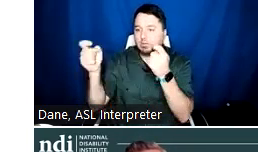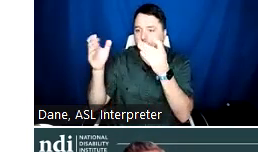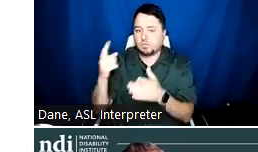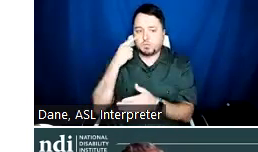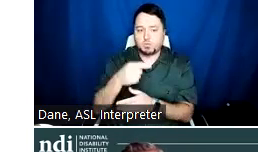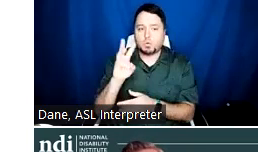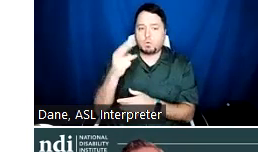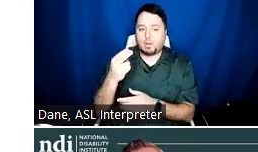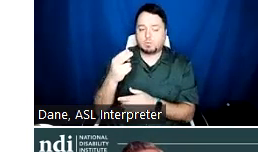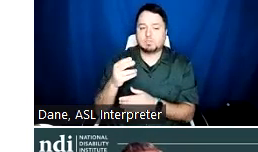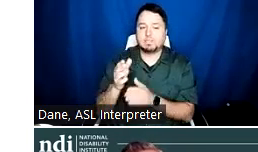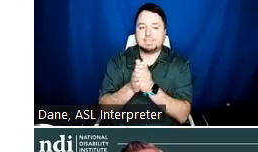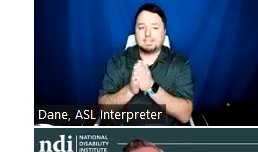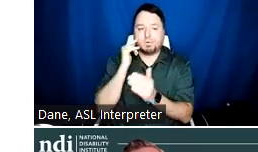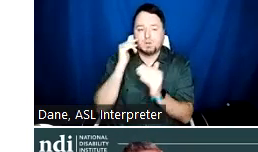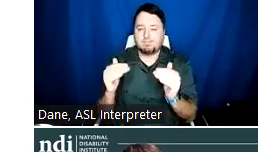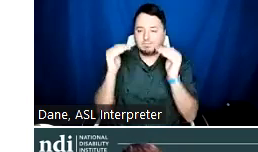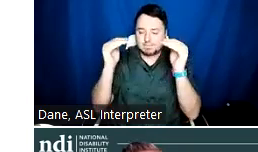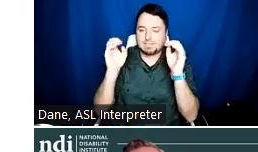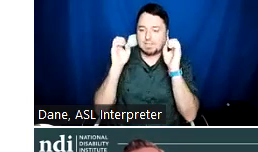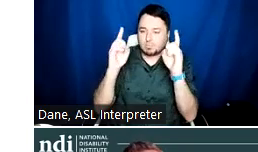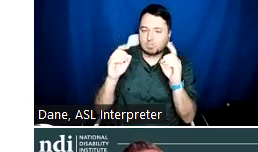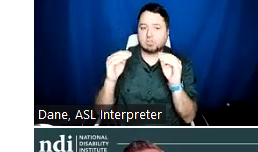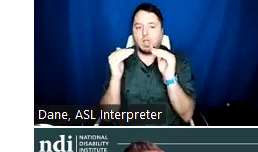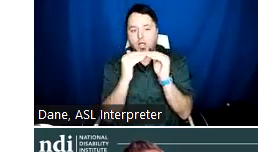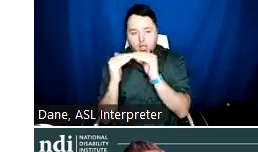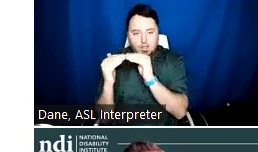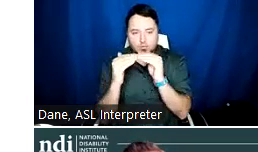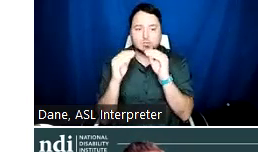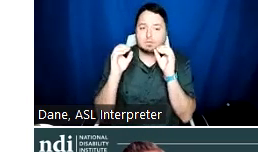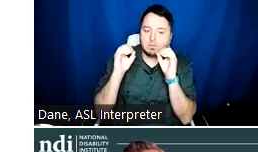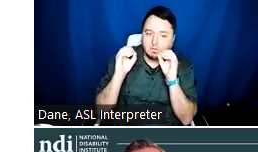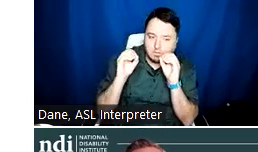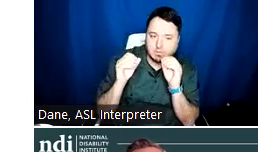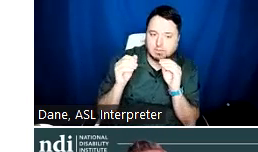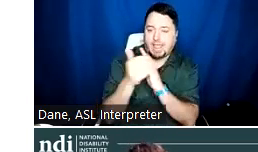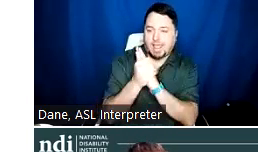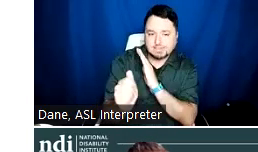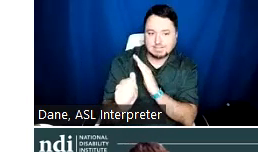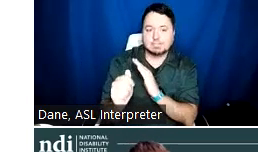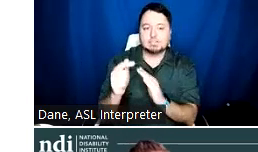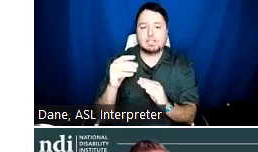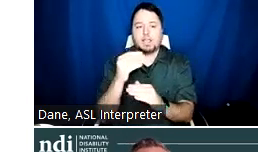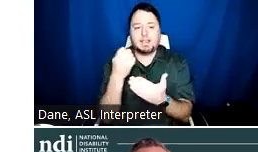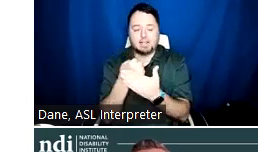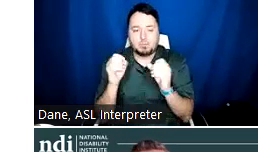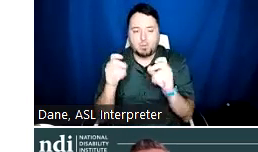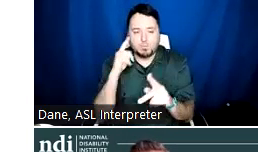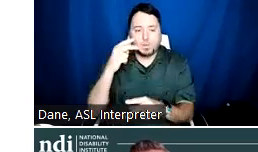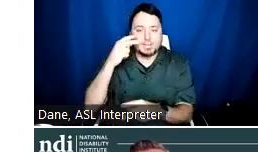on advancing education equity, excellence, and economic opportunity for native Americans and